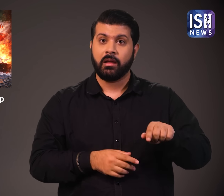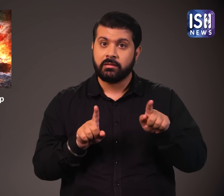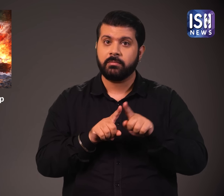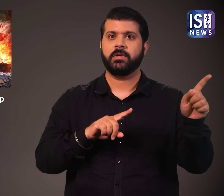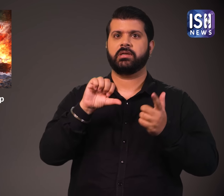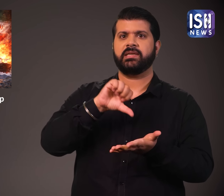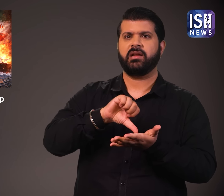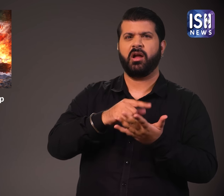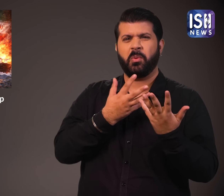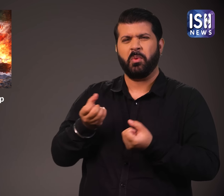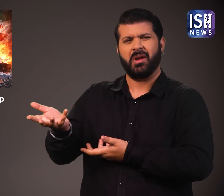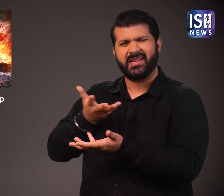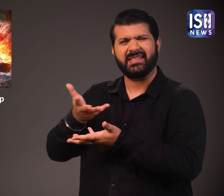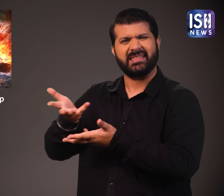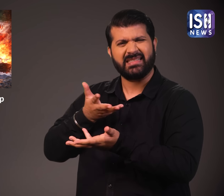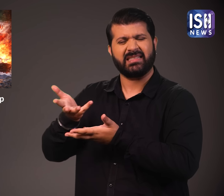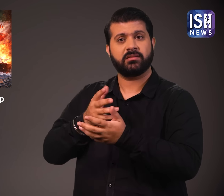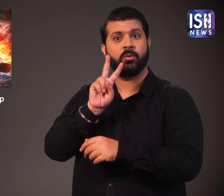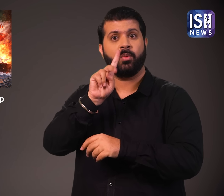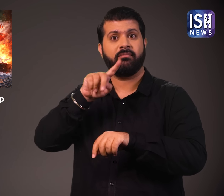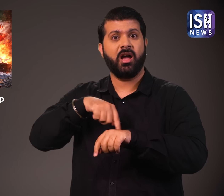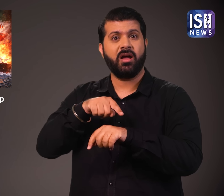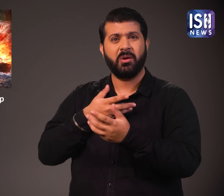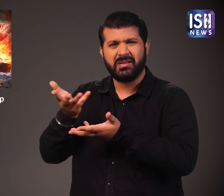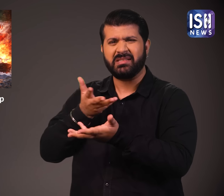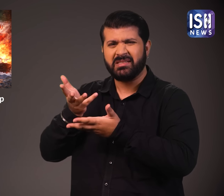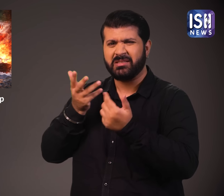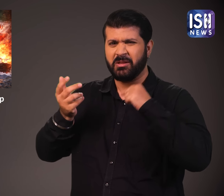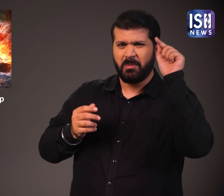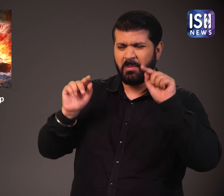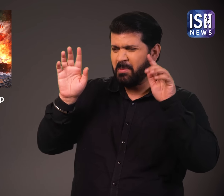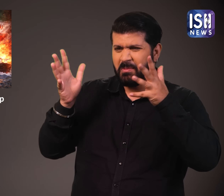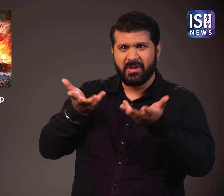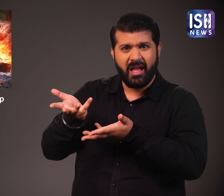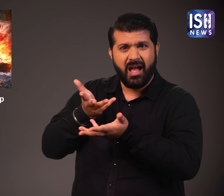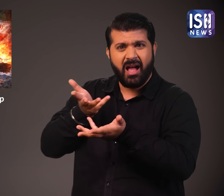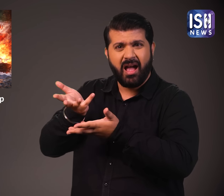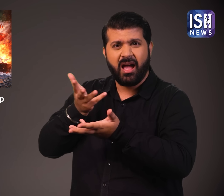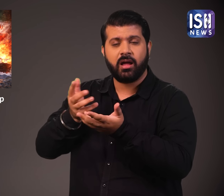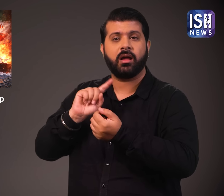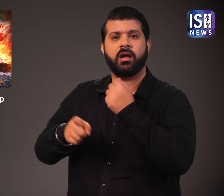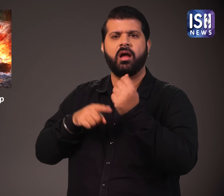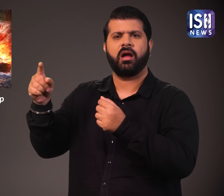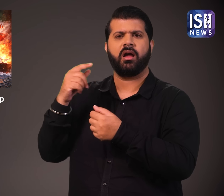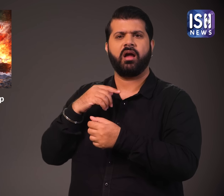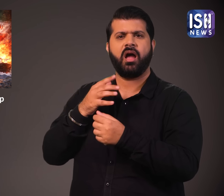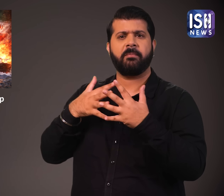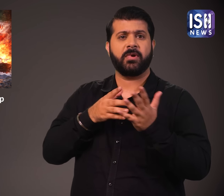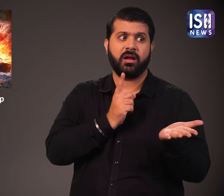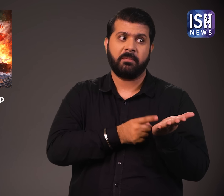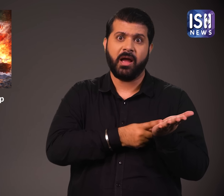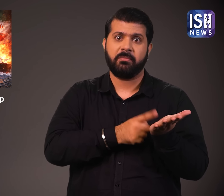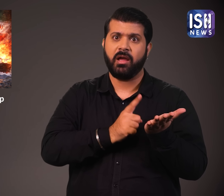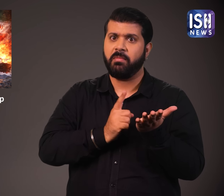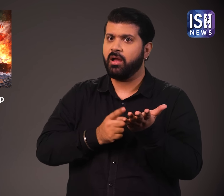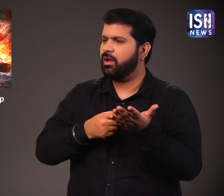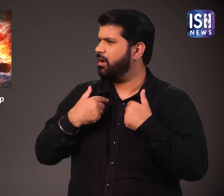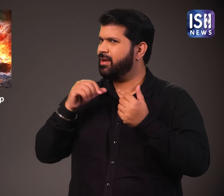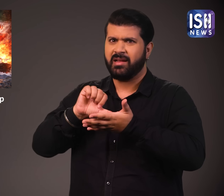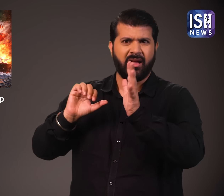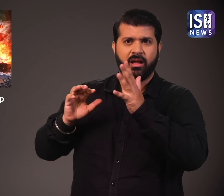Similarly, Iran also negotiated for over 21 hours and said the talks failed due to U.S.' unreasonable demands.